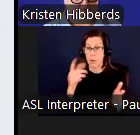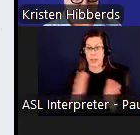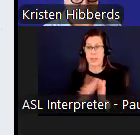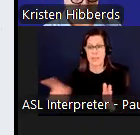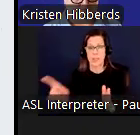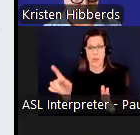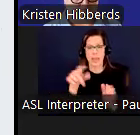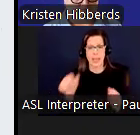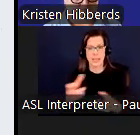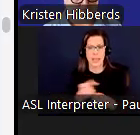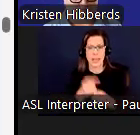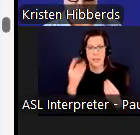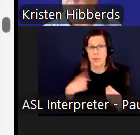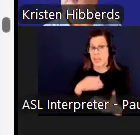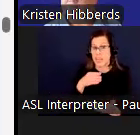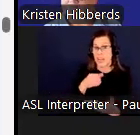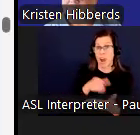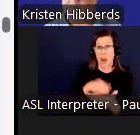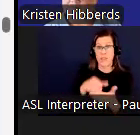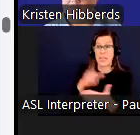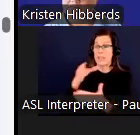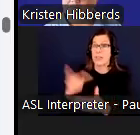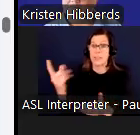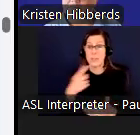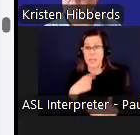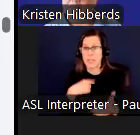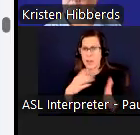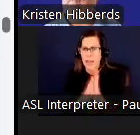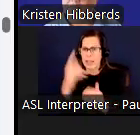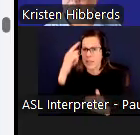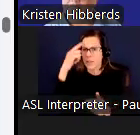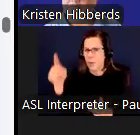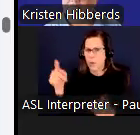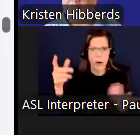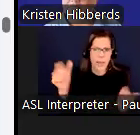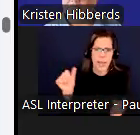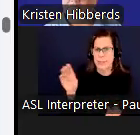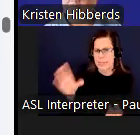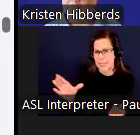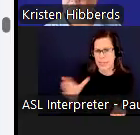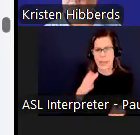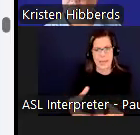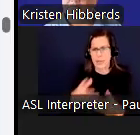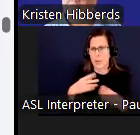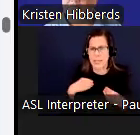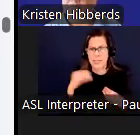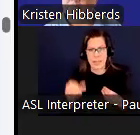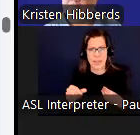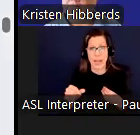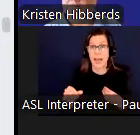We often intervene because someone says, well, I asked for, you know, AB or CI never received it and they didn't because they didn't ask for it,